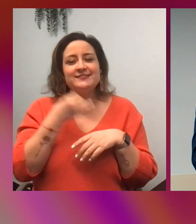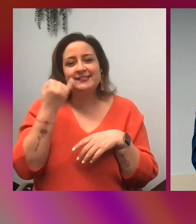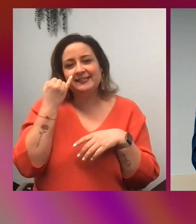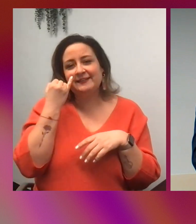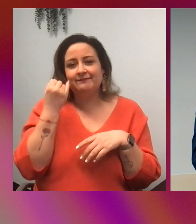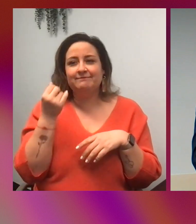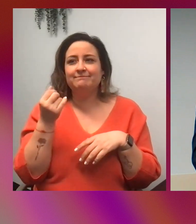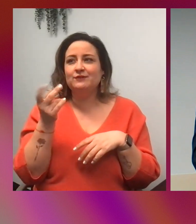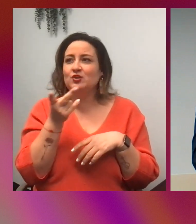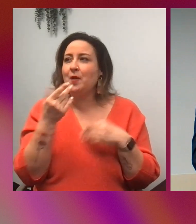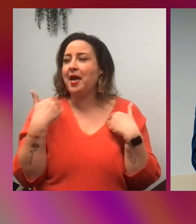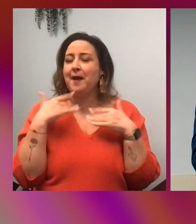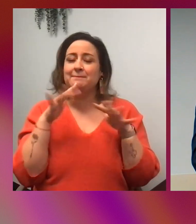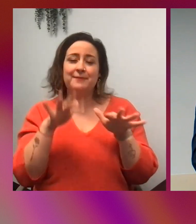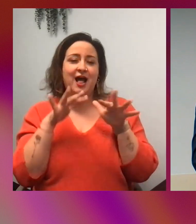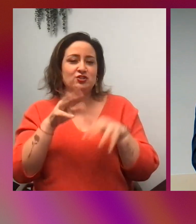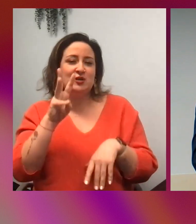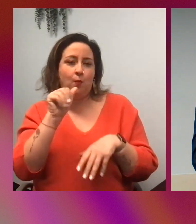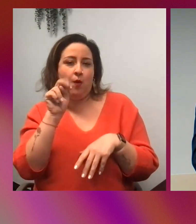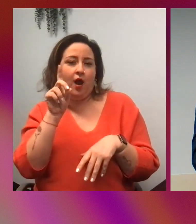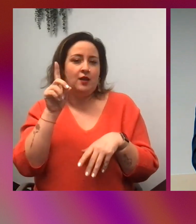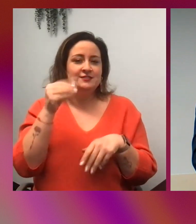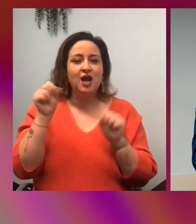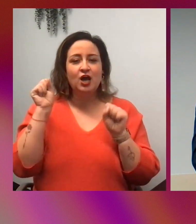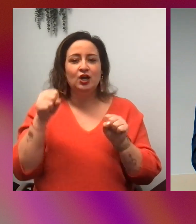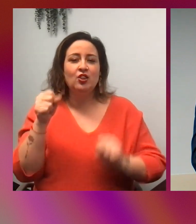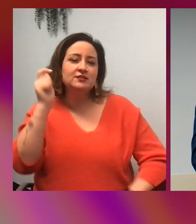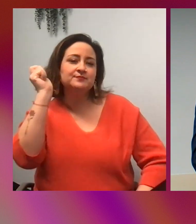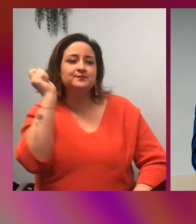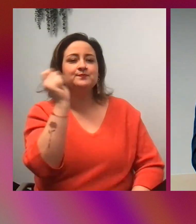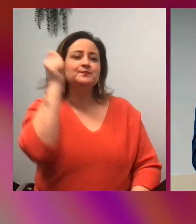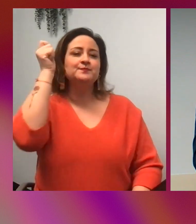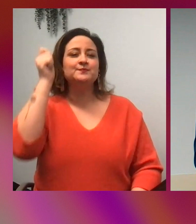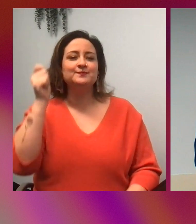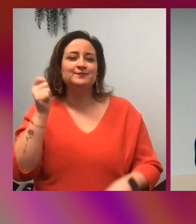you could each have a Magic Wand, make your wishes come true.